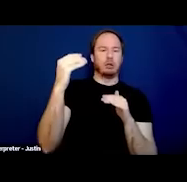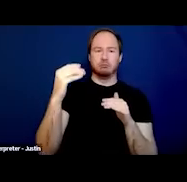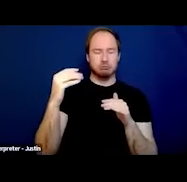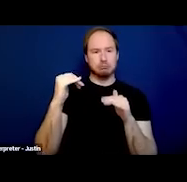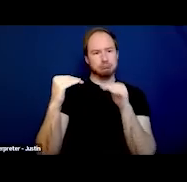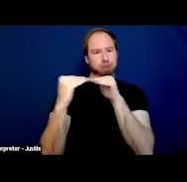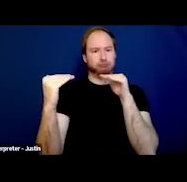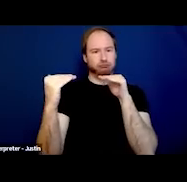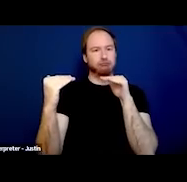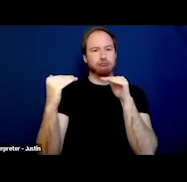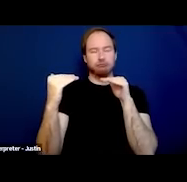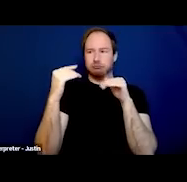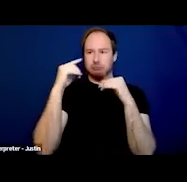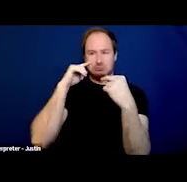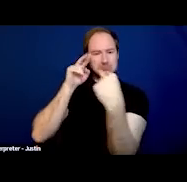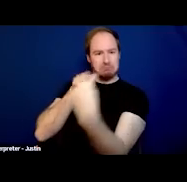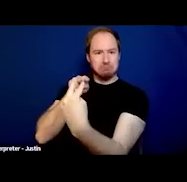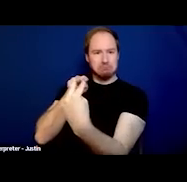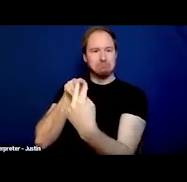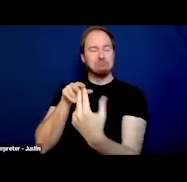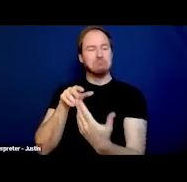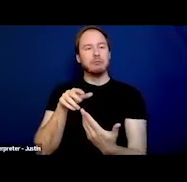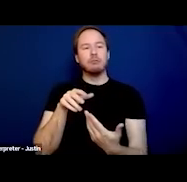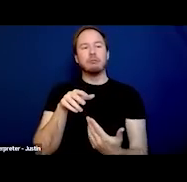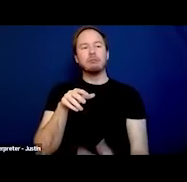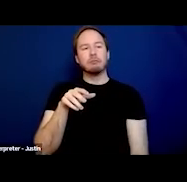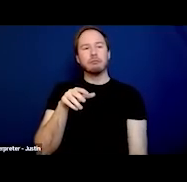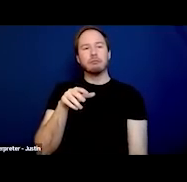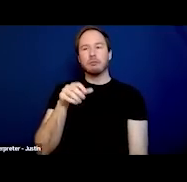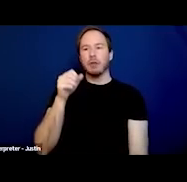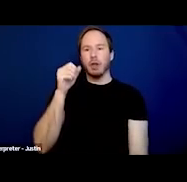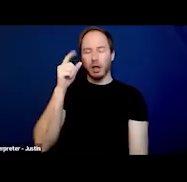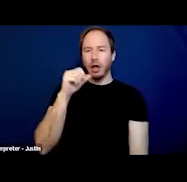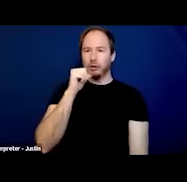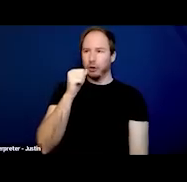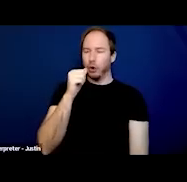Eye contact, following their lead. You wanna make eye contact, but not like drill a hole in their head with your eyes